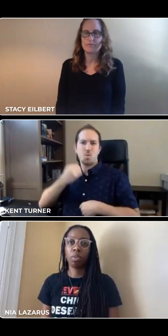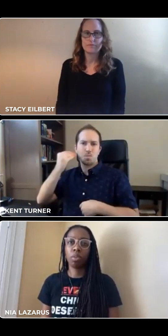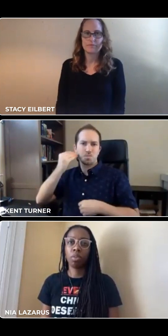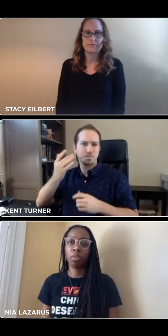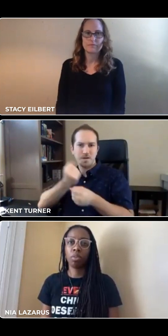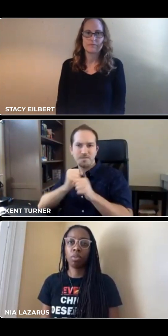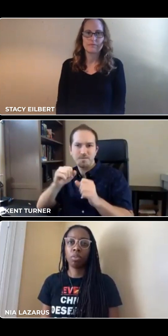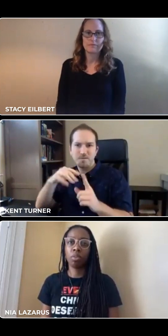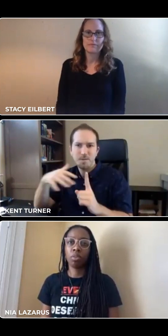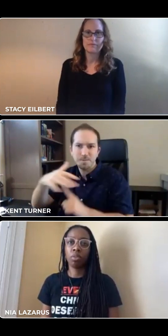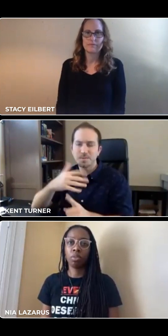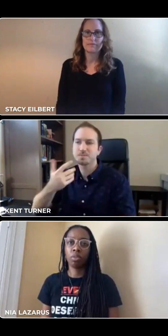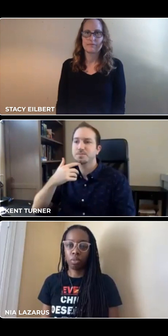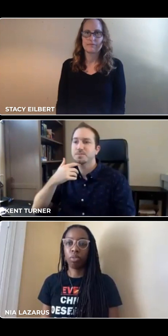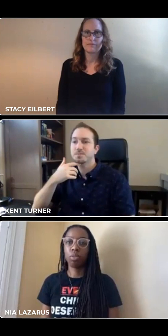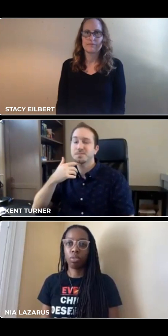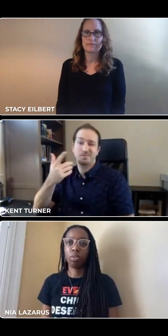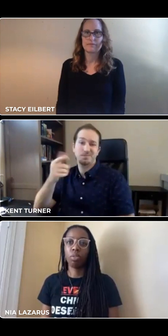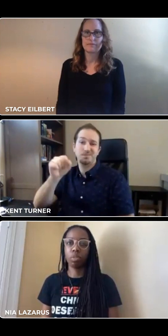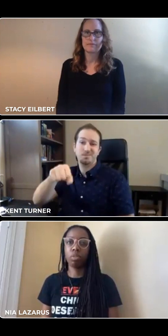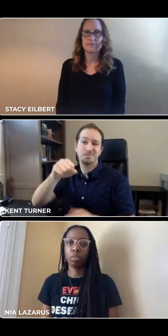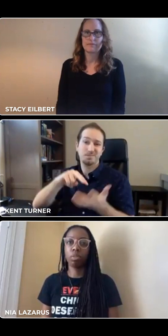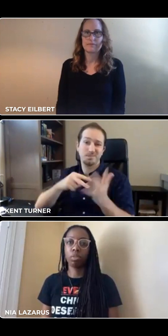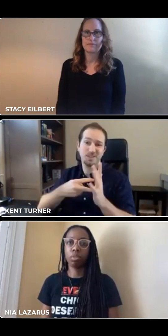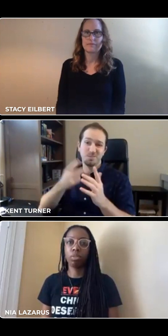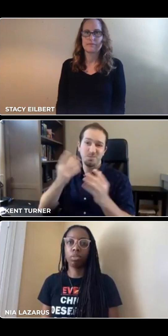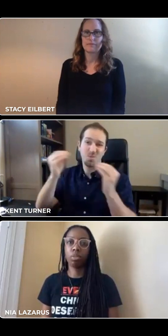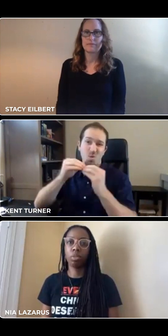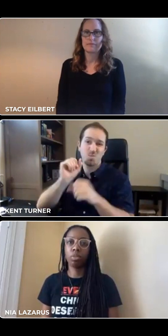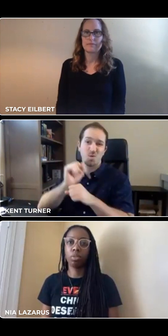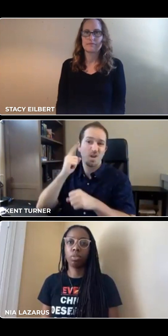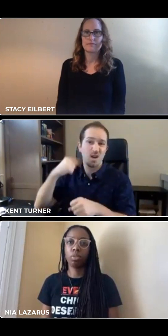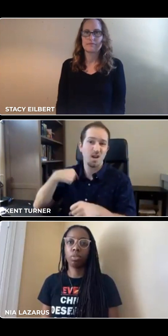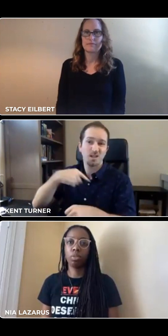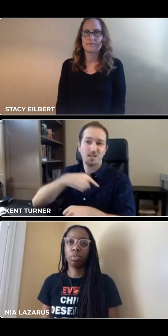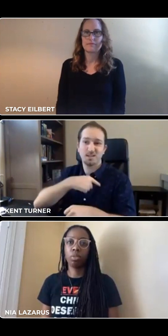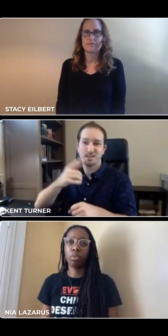no need for anxiety of anyone else in the classroom knowing that they need this repetition